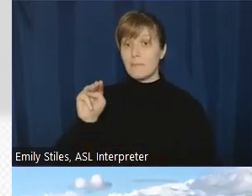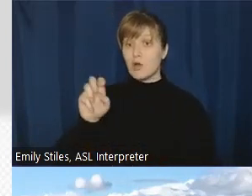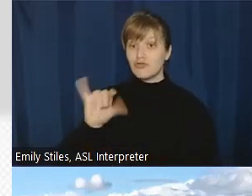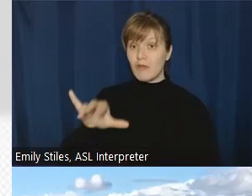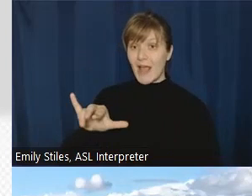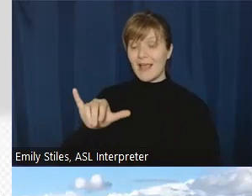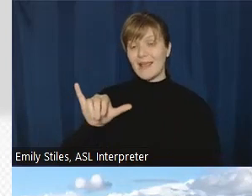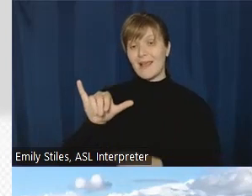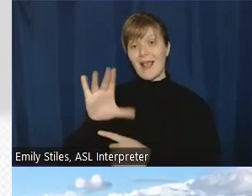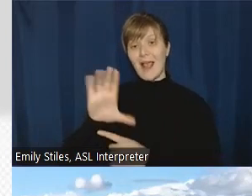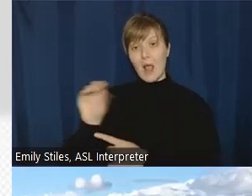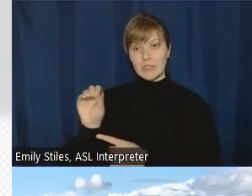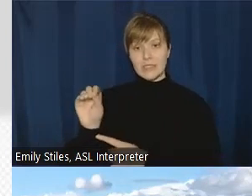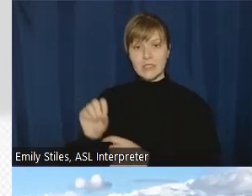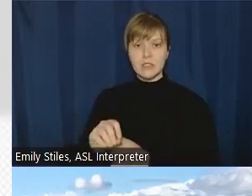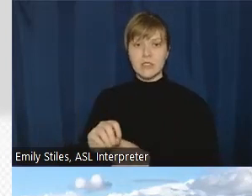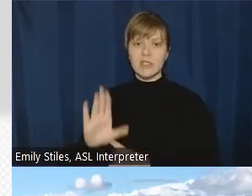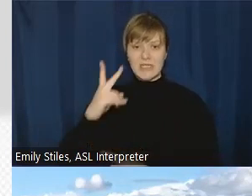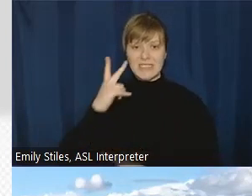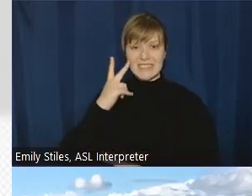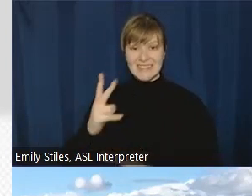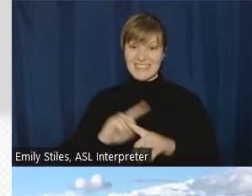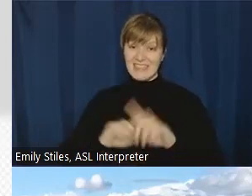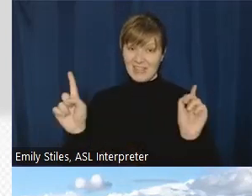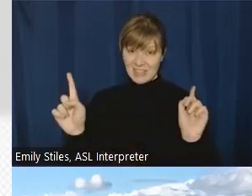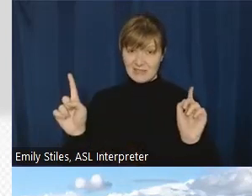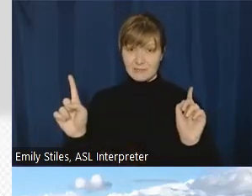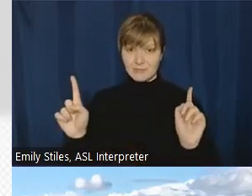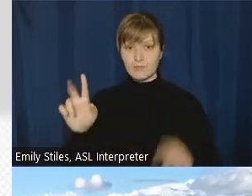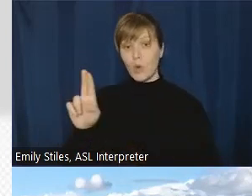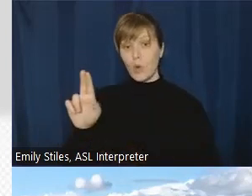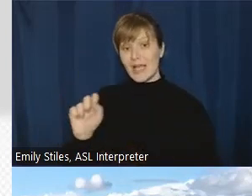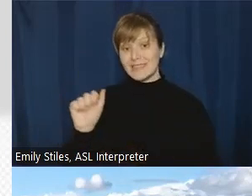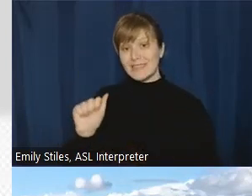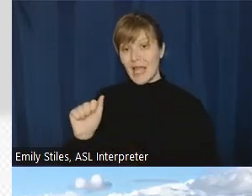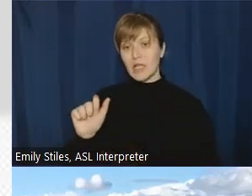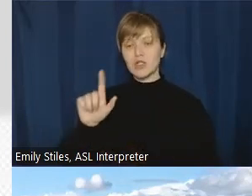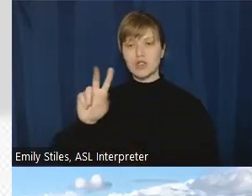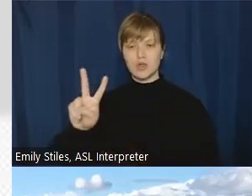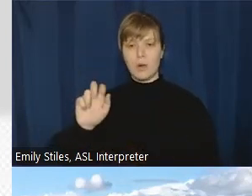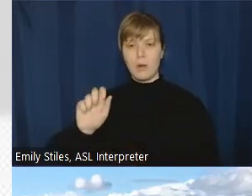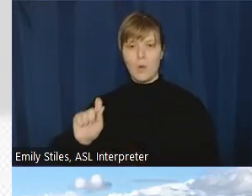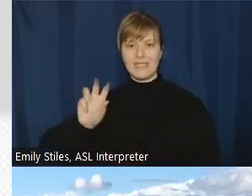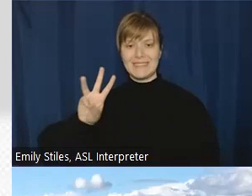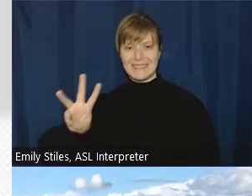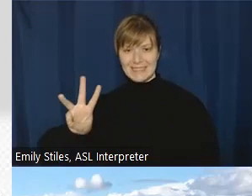as opposed to the United States average of 2.6. We have a number of people that are